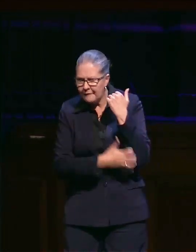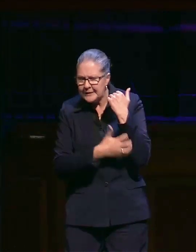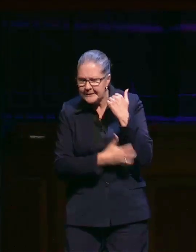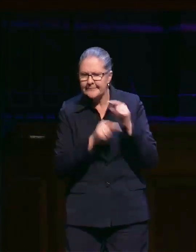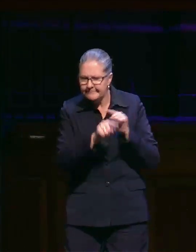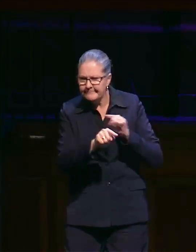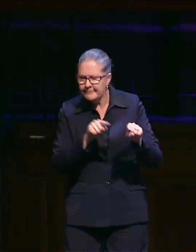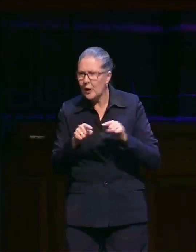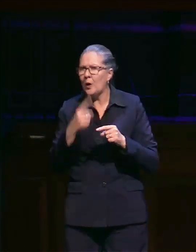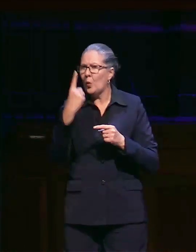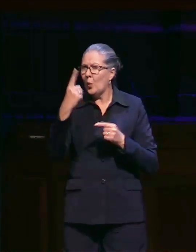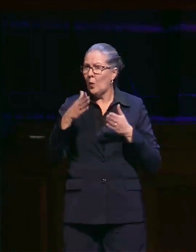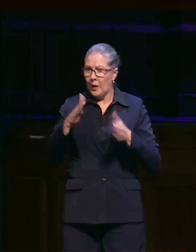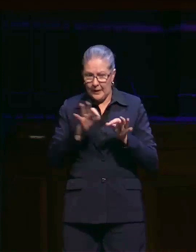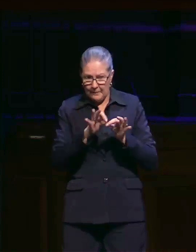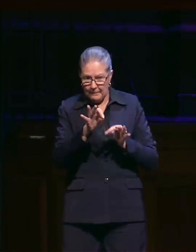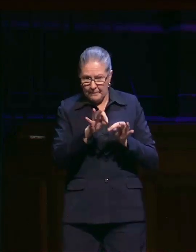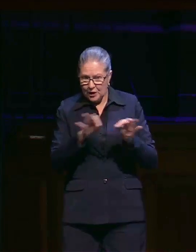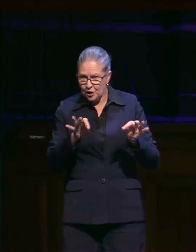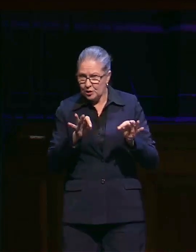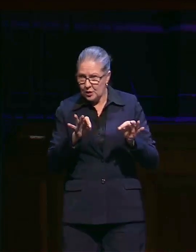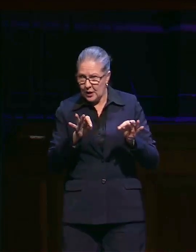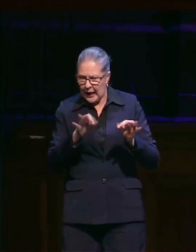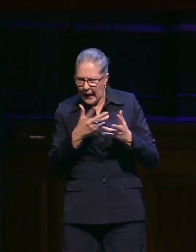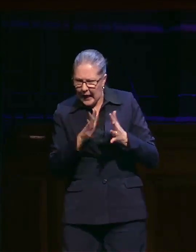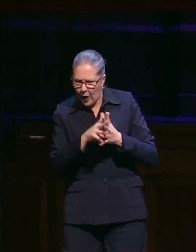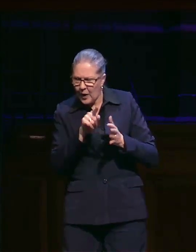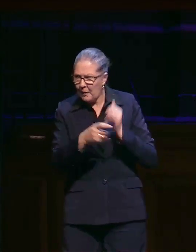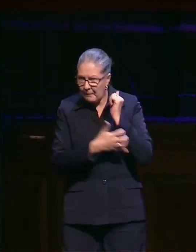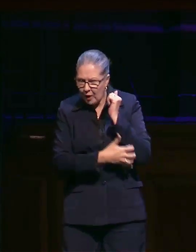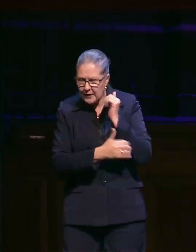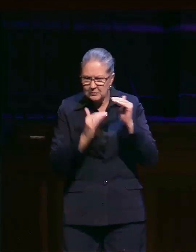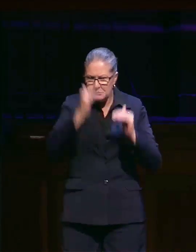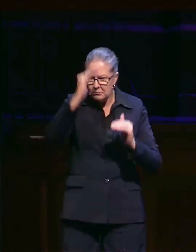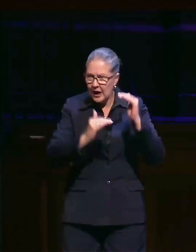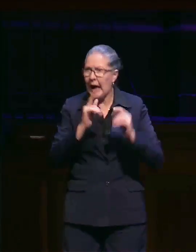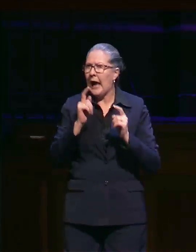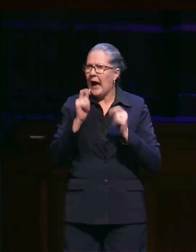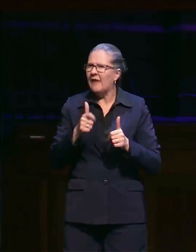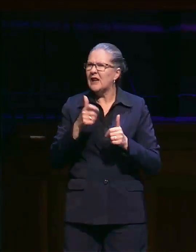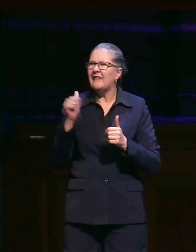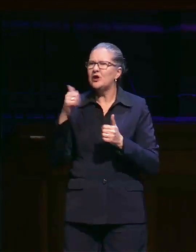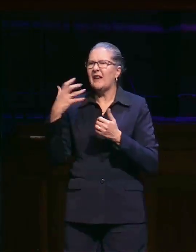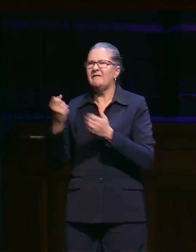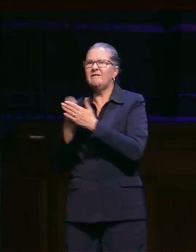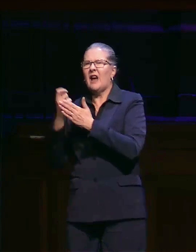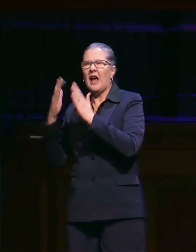which measures poverty after housing costs have been taken to account well on that measure about 250 New Zealand children